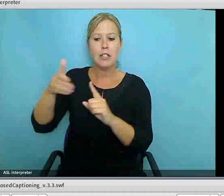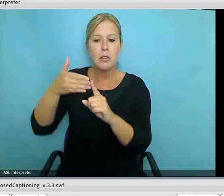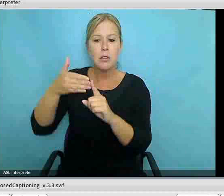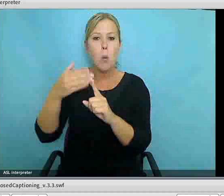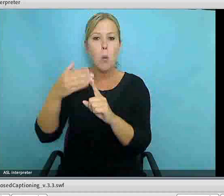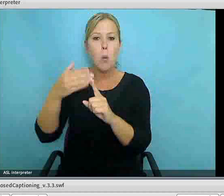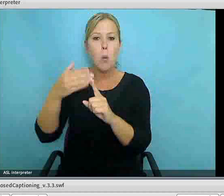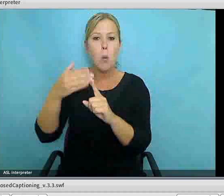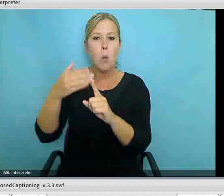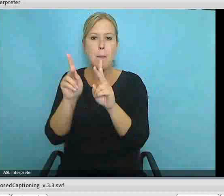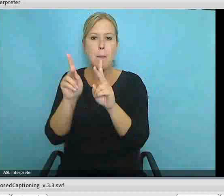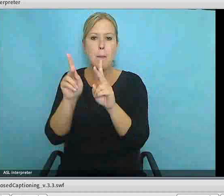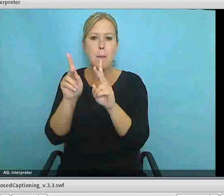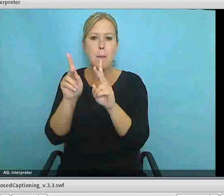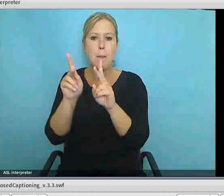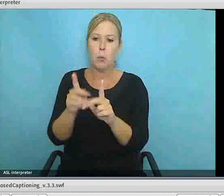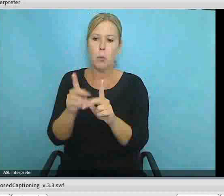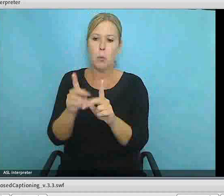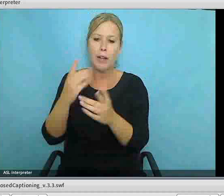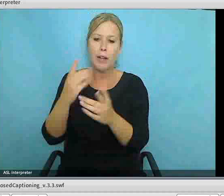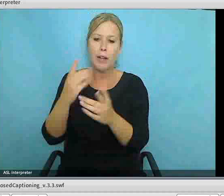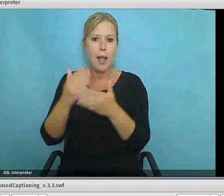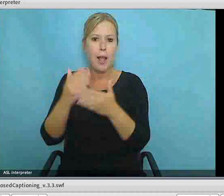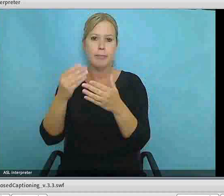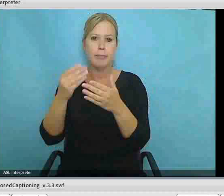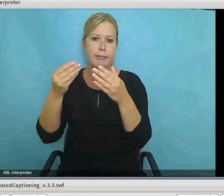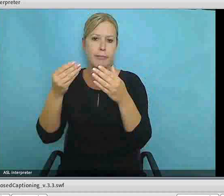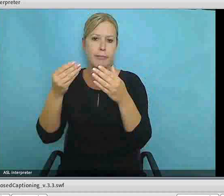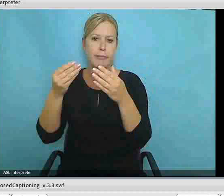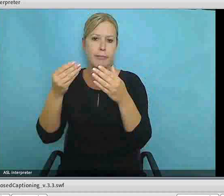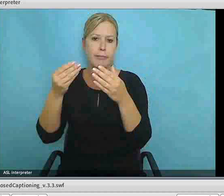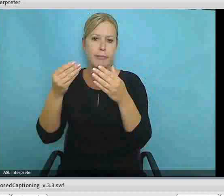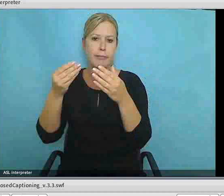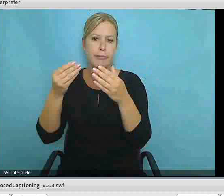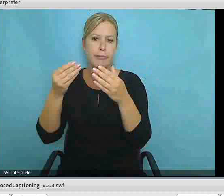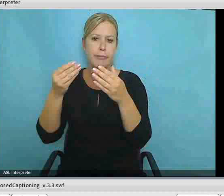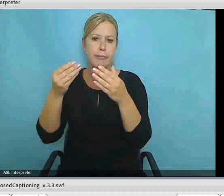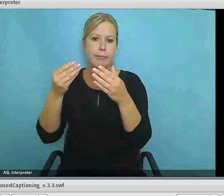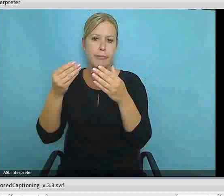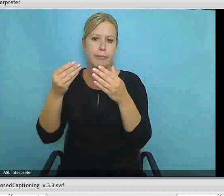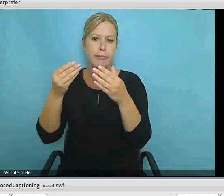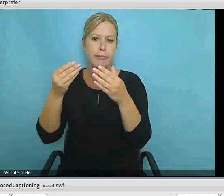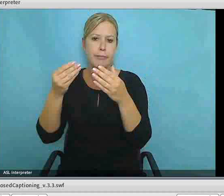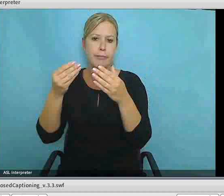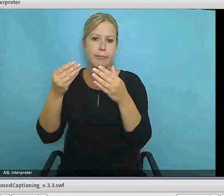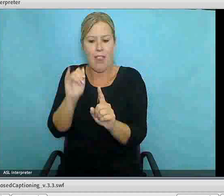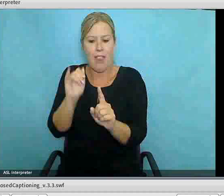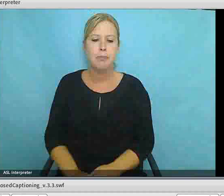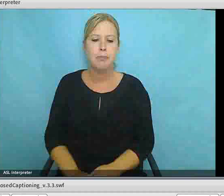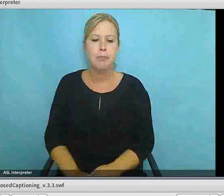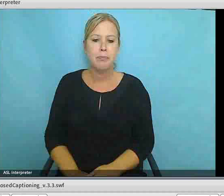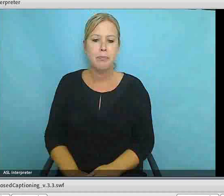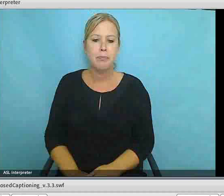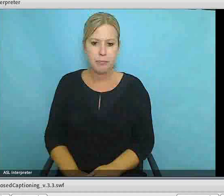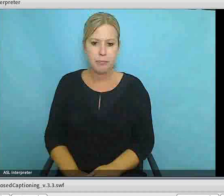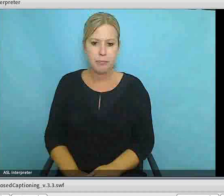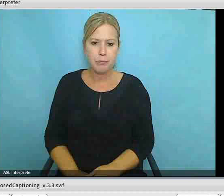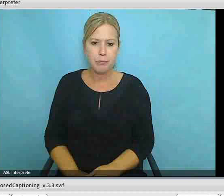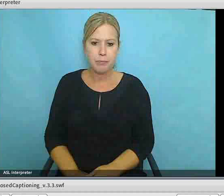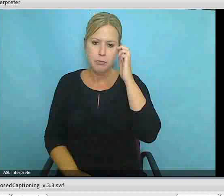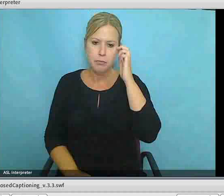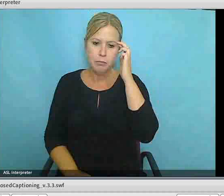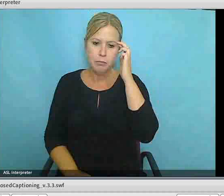I think the other thing that's important is to remember that the One Care plan will also